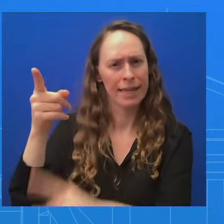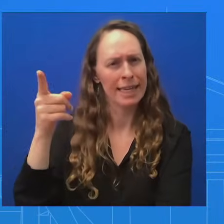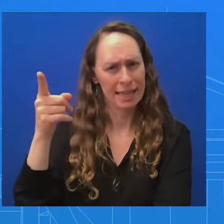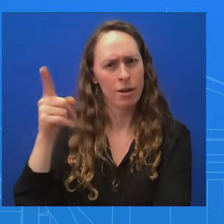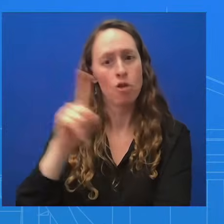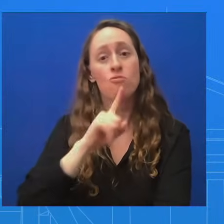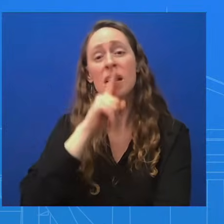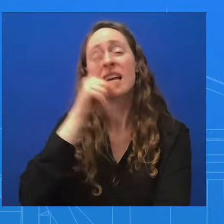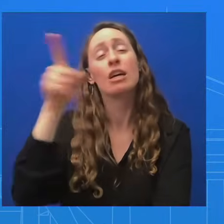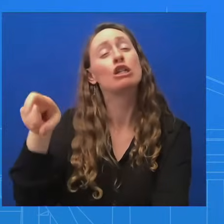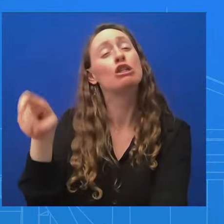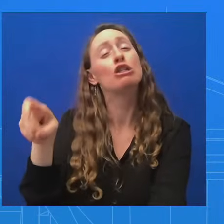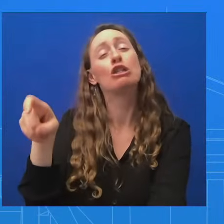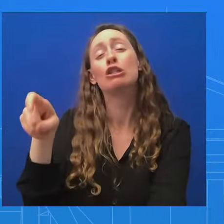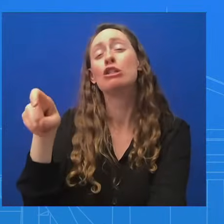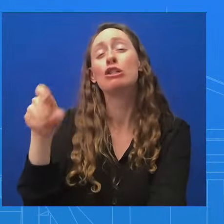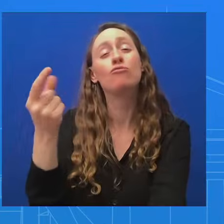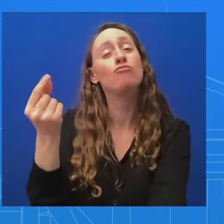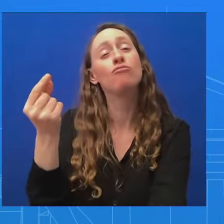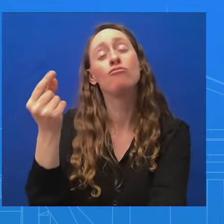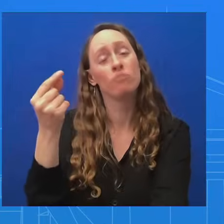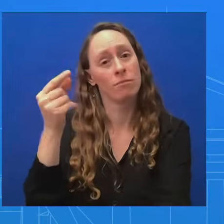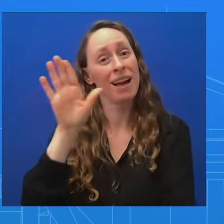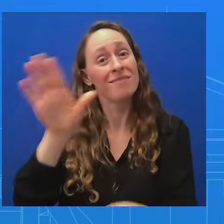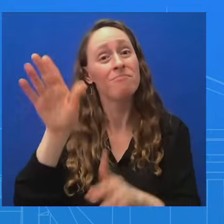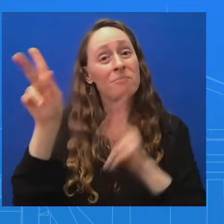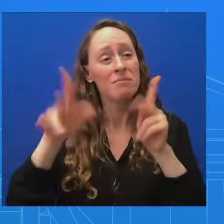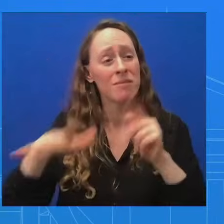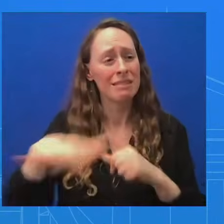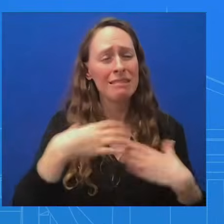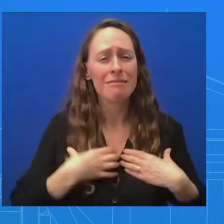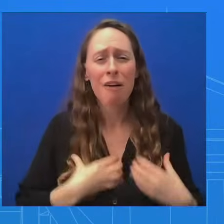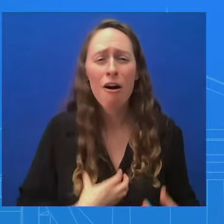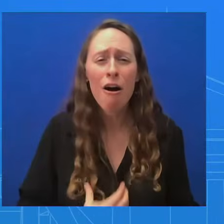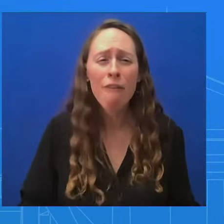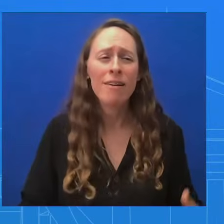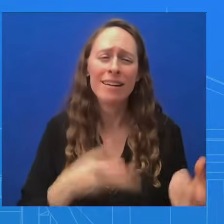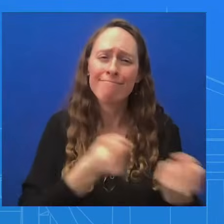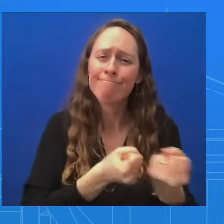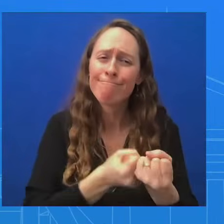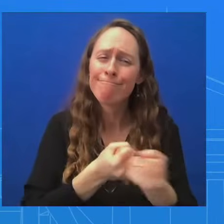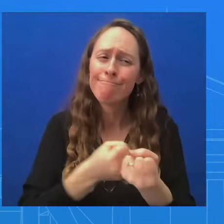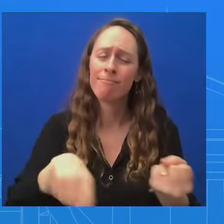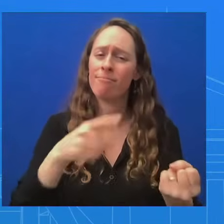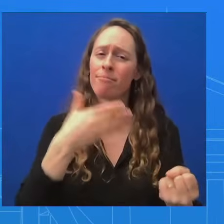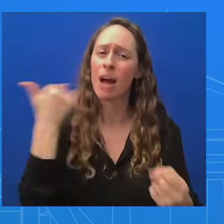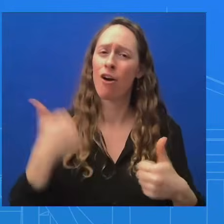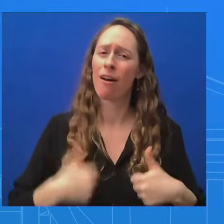And then we have to start wrapping it up. Go ahead. The Press: Thank you. Yes, thanks, John. Do you -- John, do you still oppose a general ceasefire?